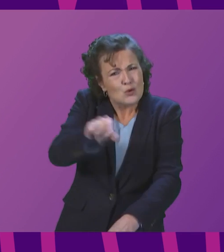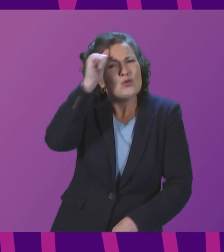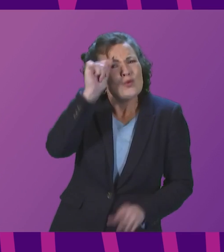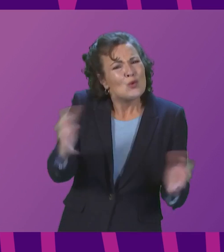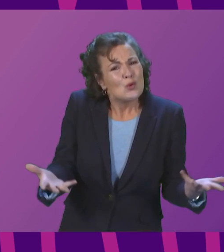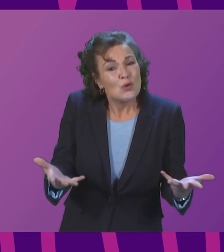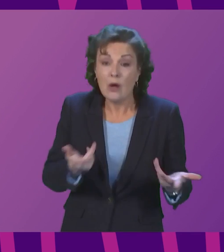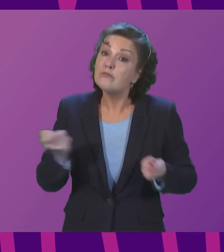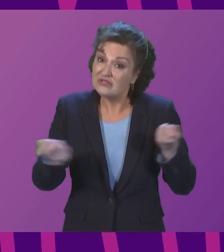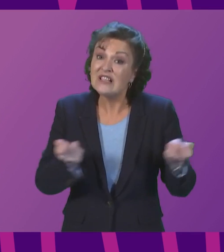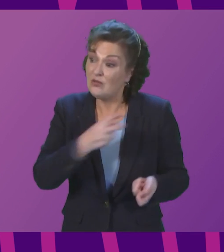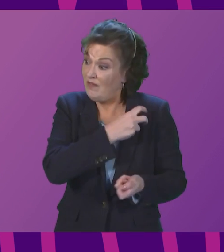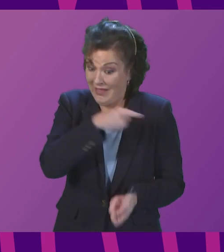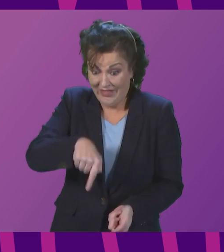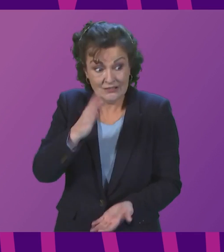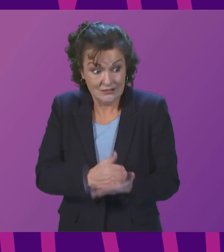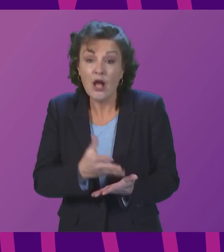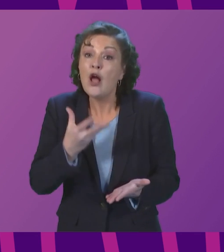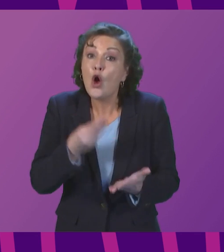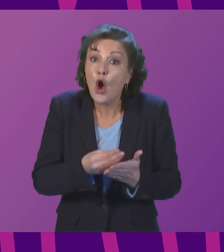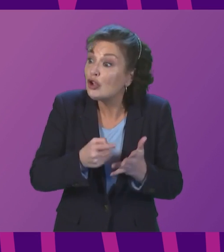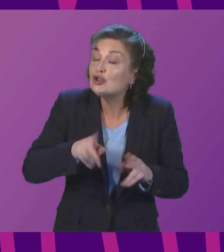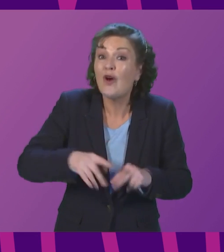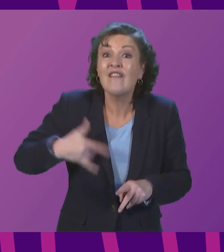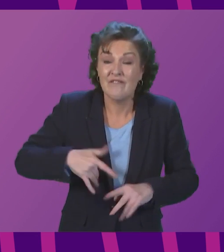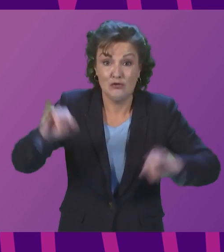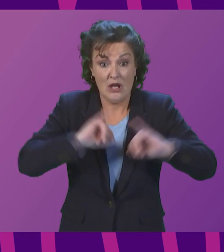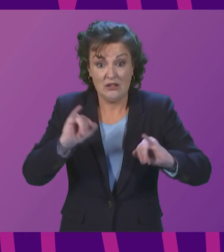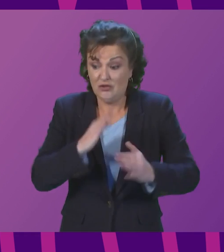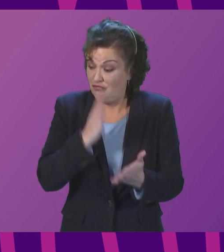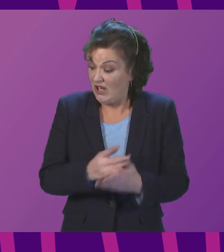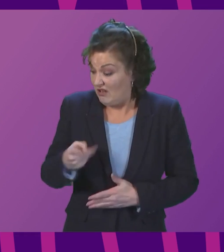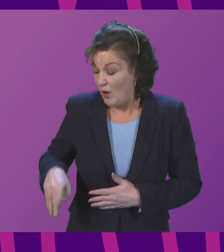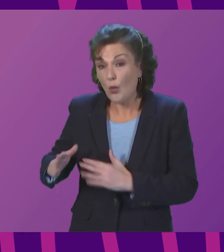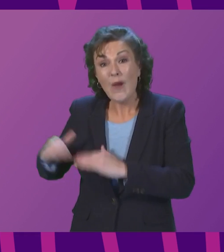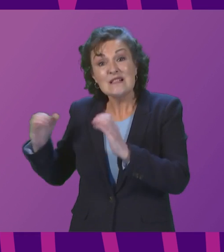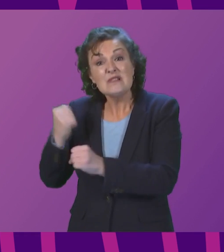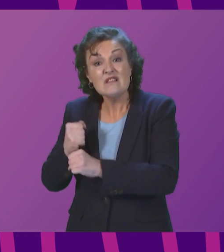We are in the midst of a cost-of-living crisis and Scots are being failed by two Governments that just do not get it.